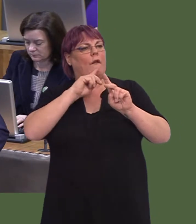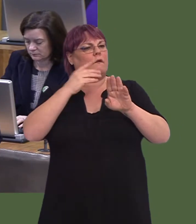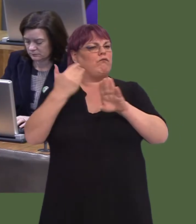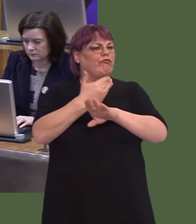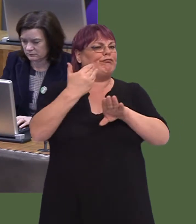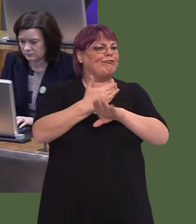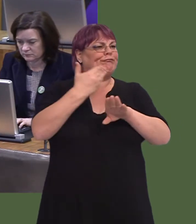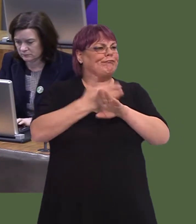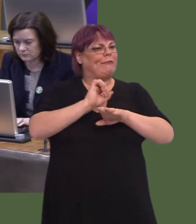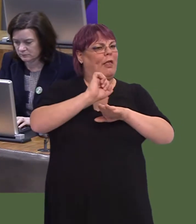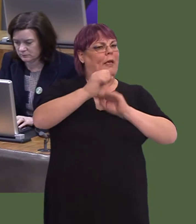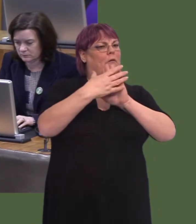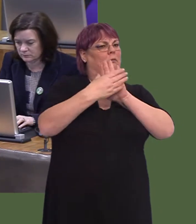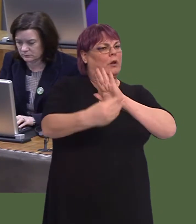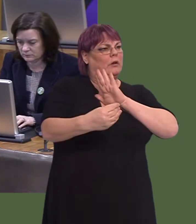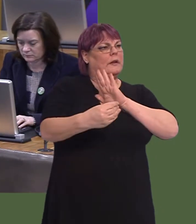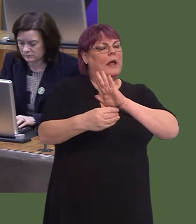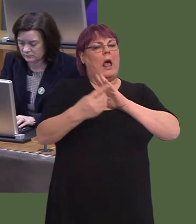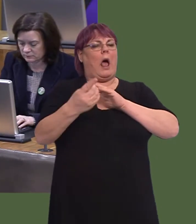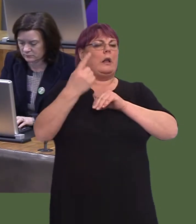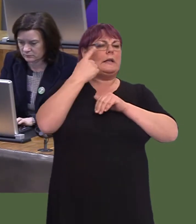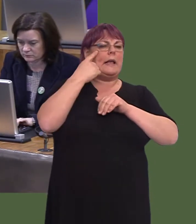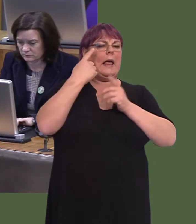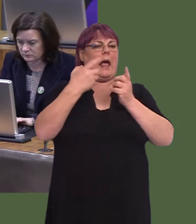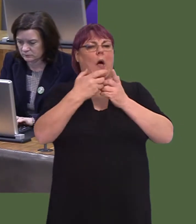consider how those models and structures should be applied across Wales.